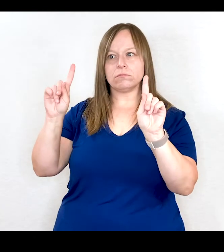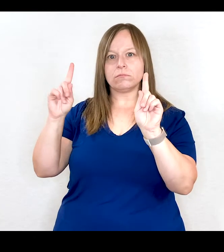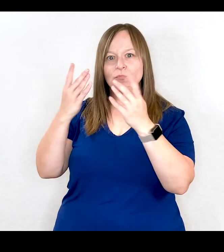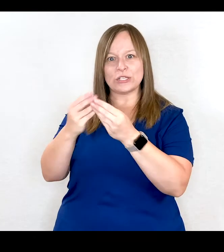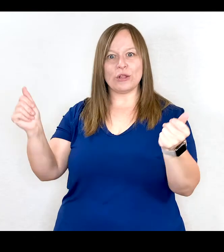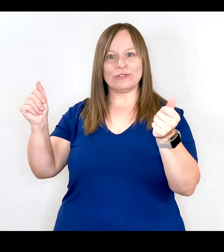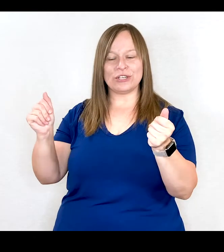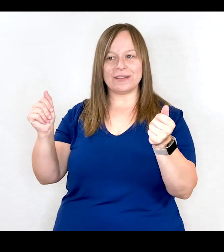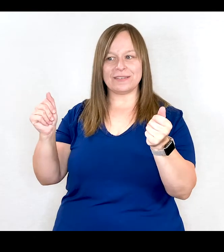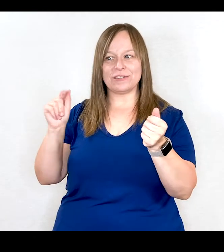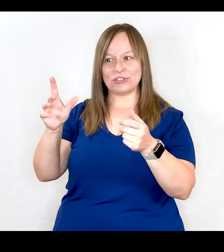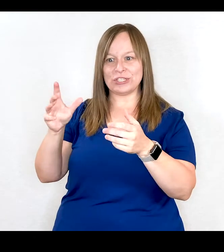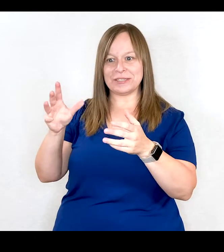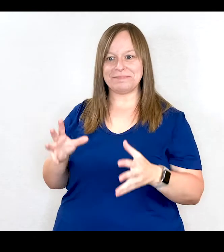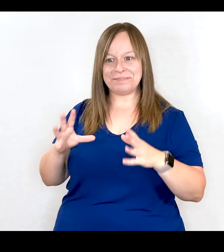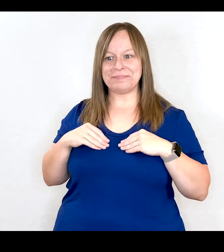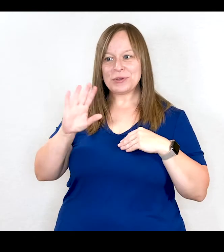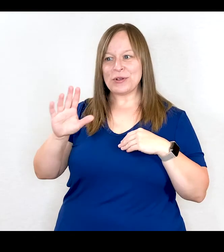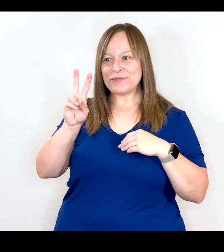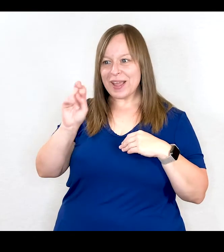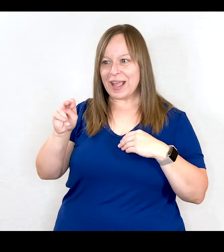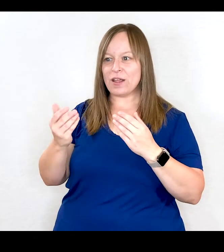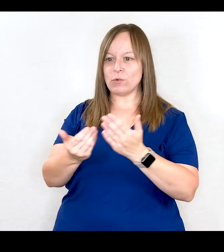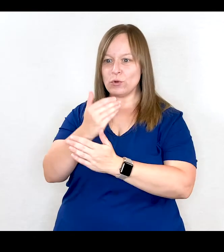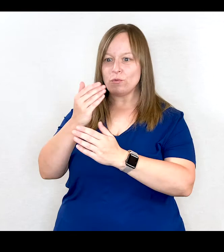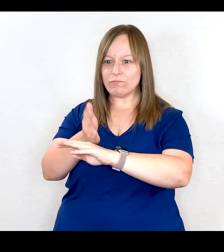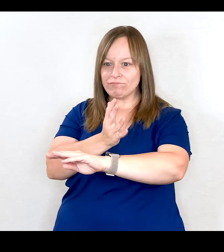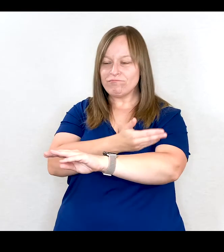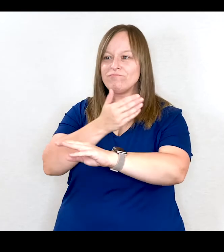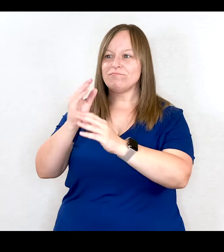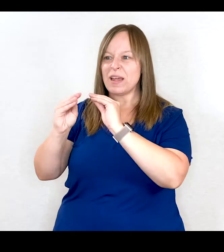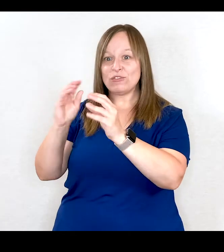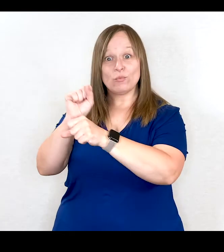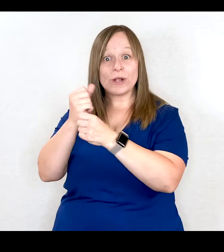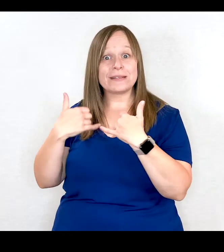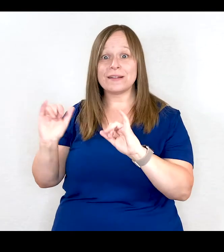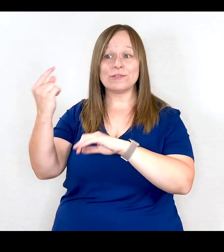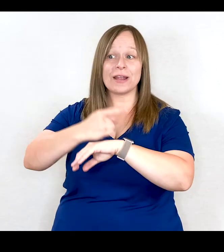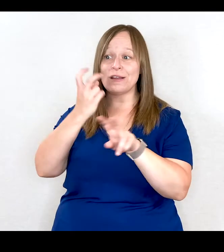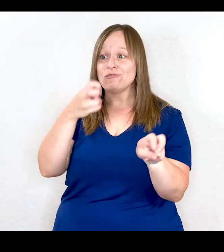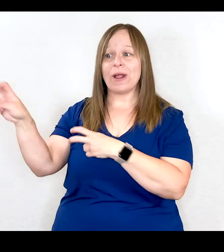was wonderful to see. She got her van. She got her modifications. She's working today.